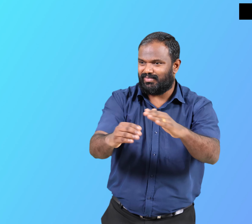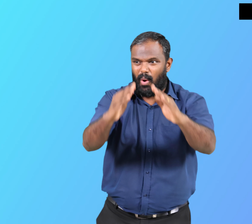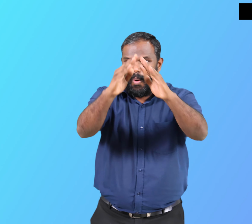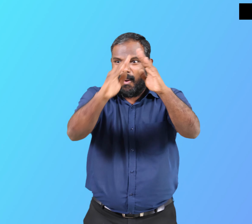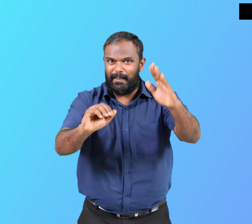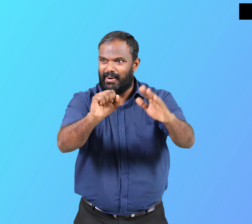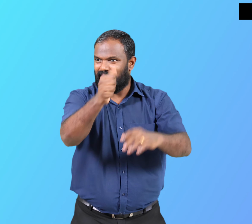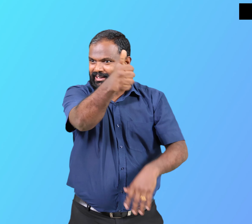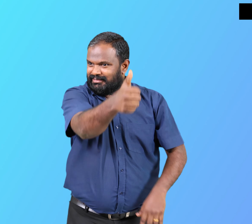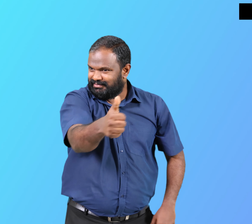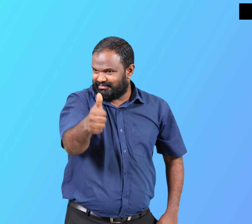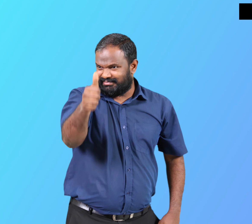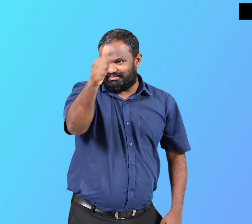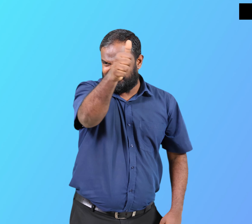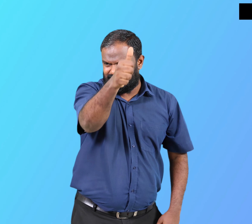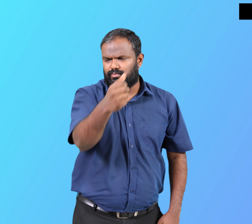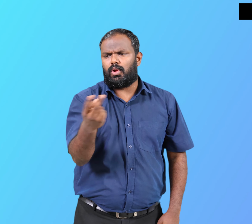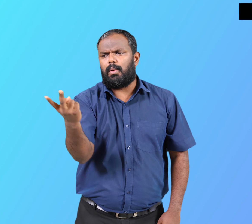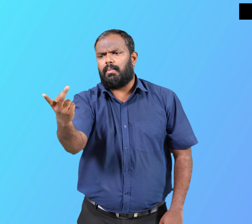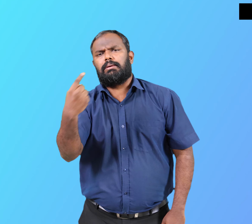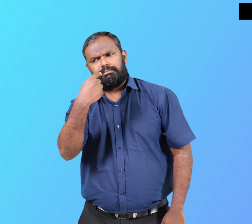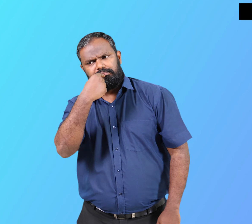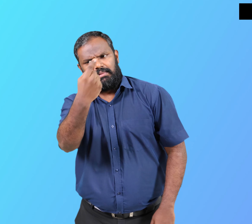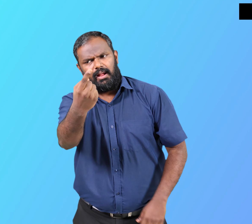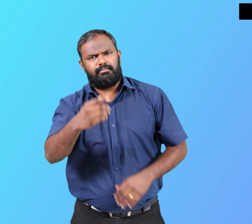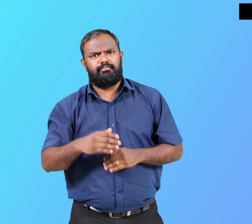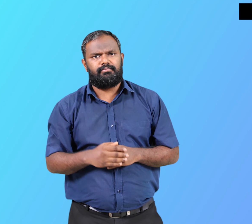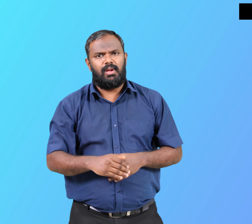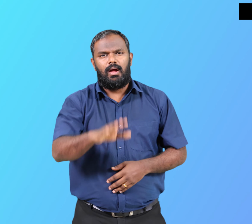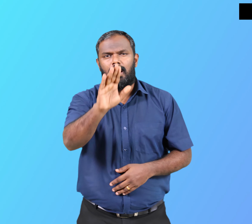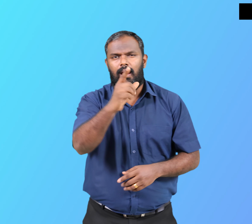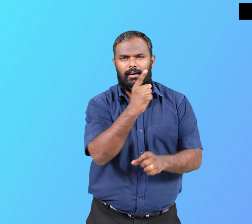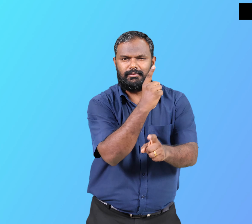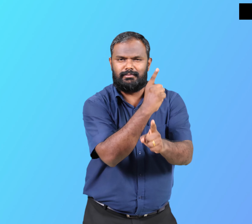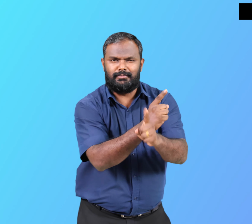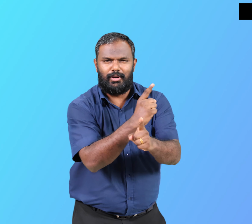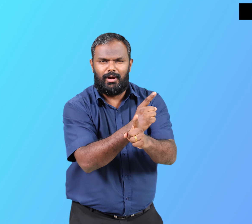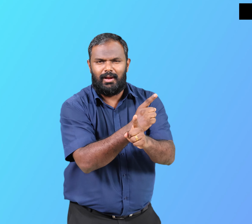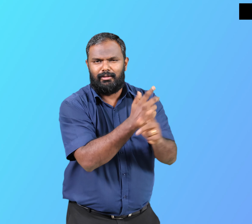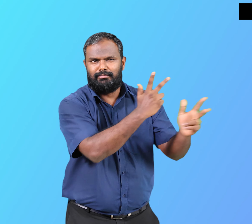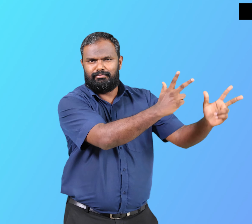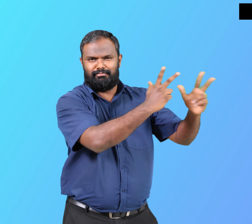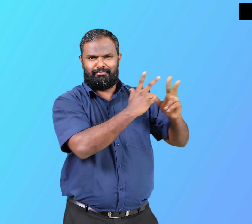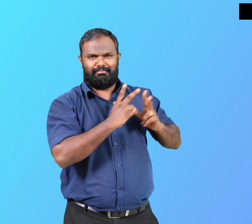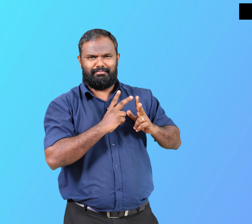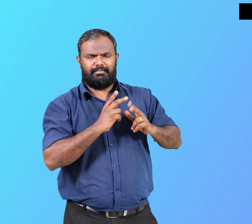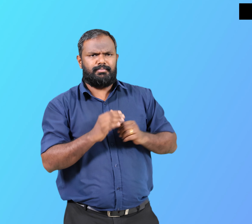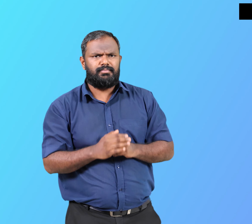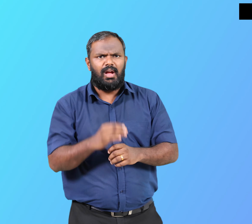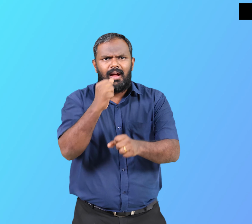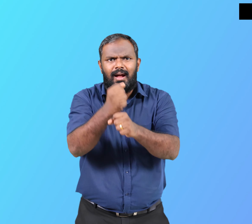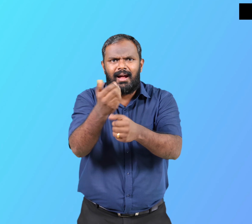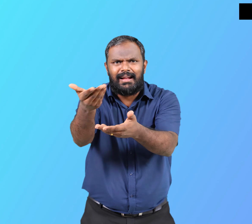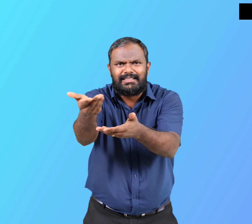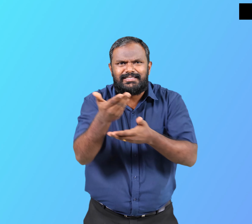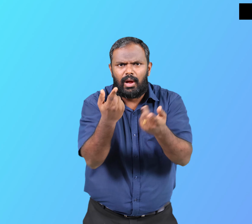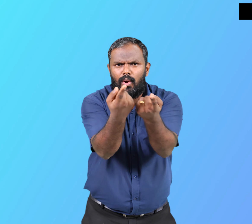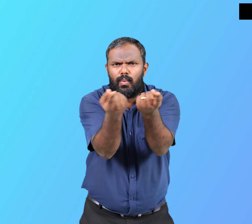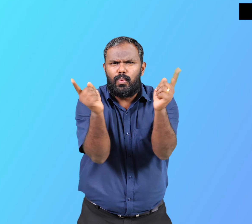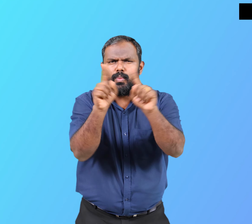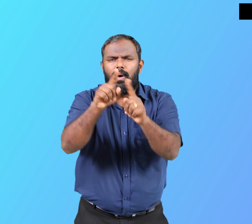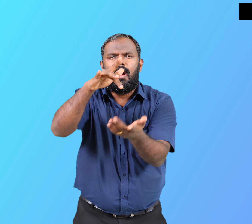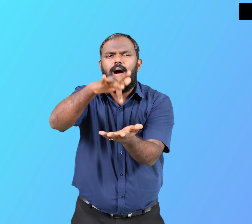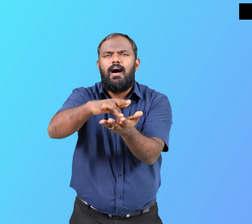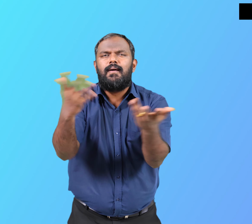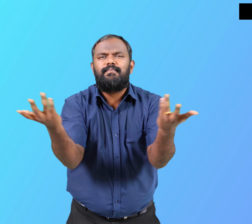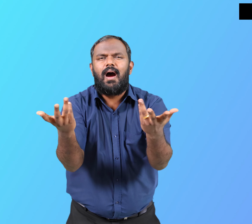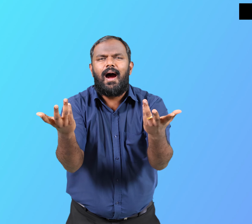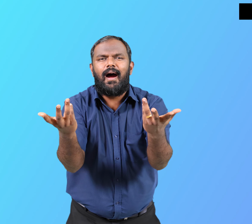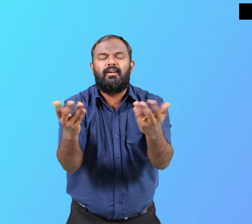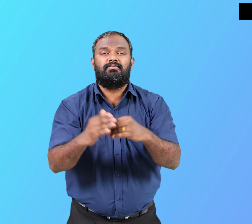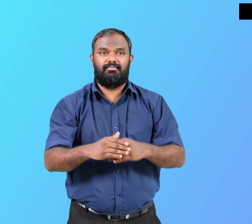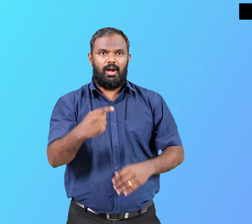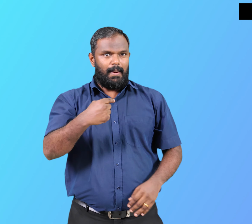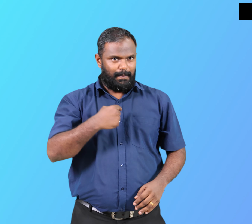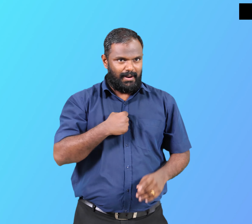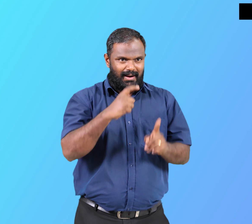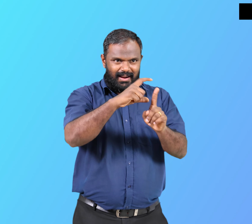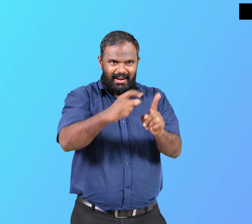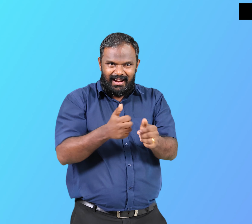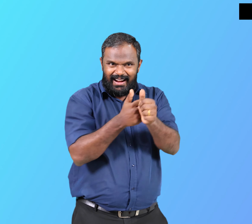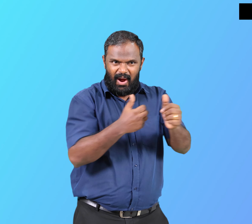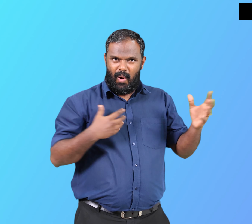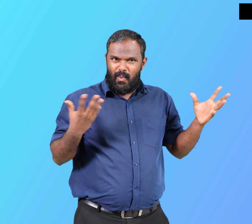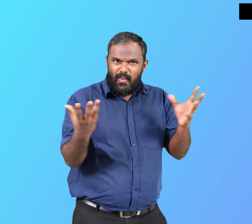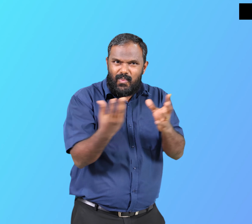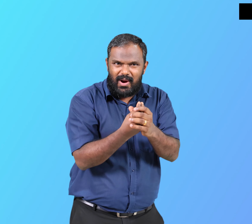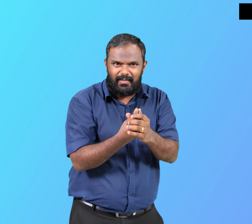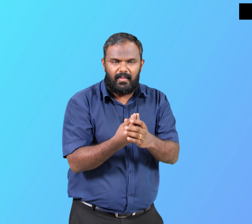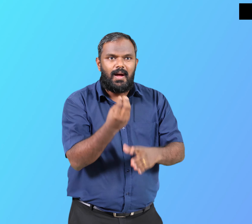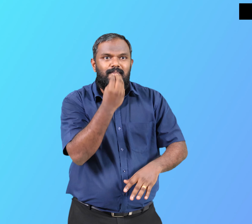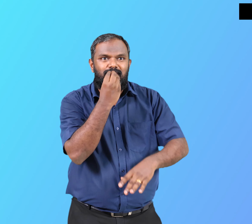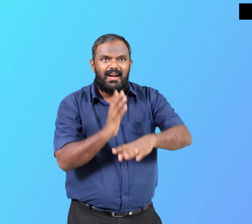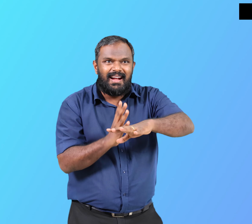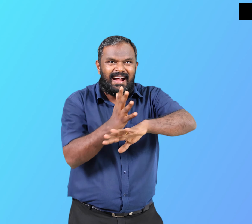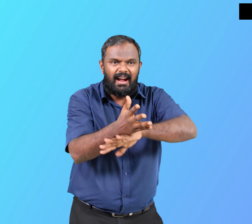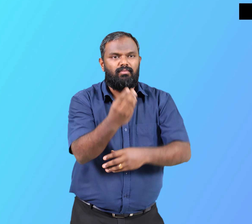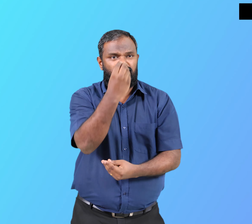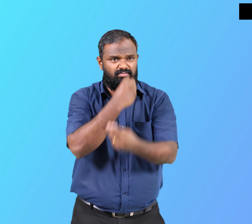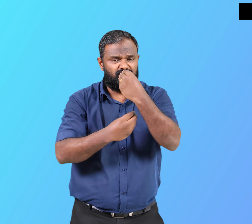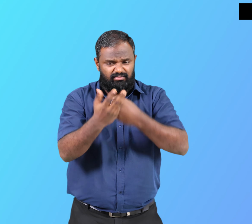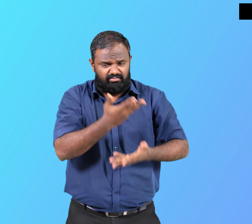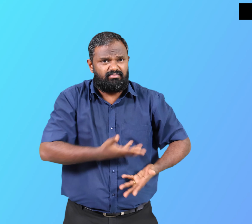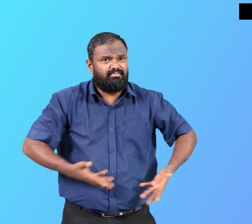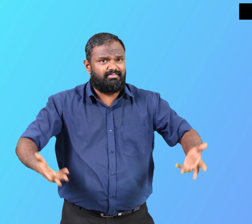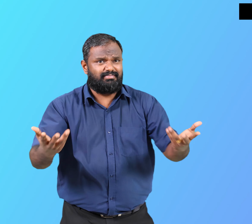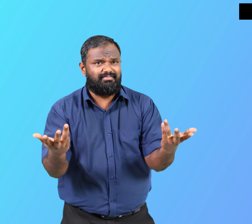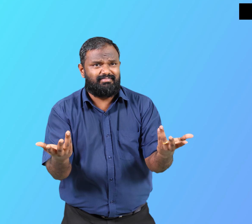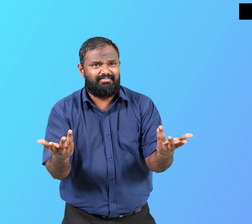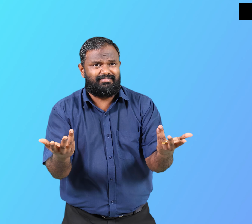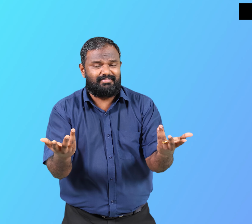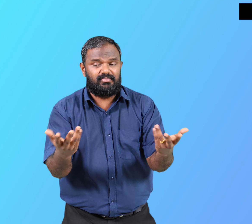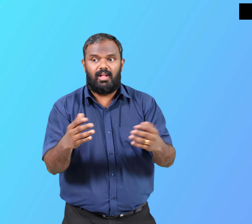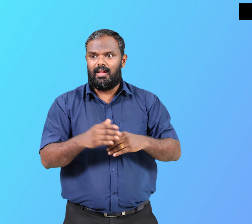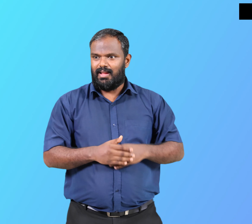Tell the owner of the house, ‘The Teacher asks that you please show us the room where he and his followers can eat the Passover meal.’